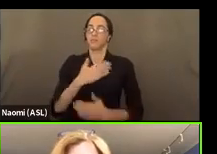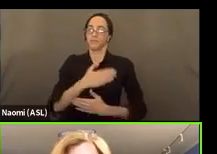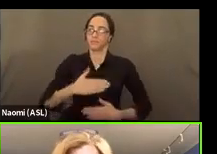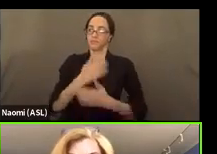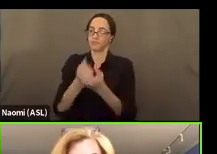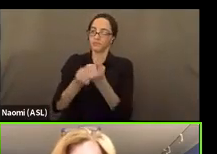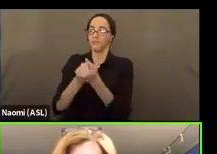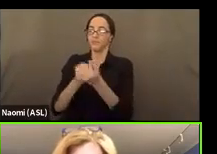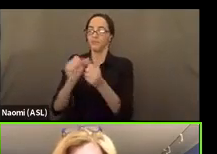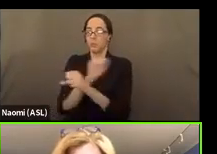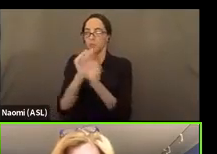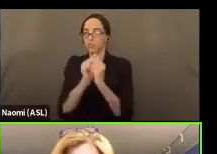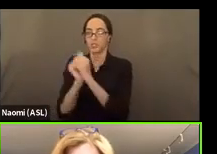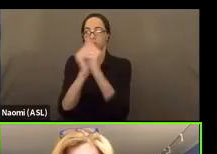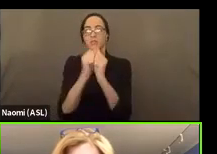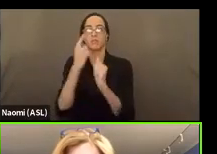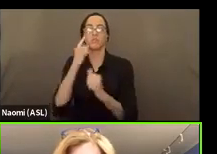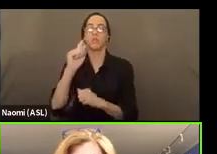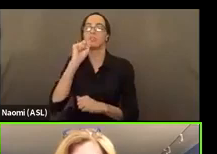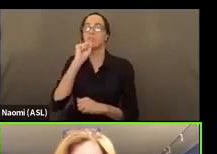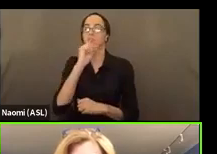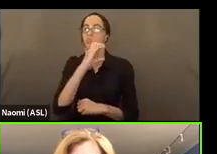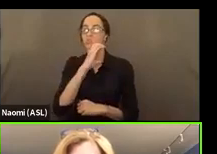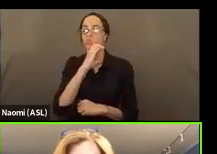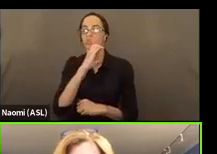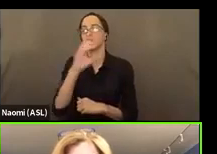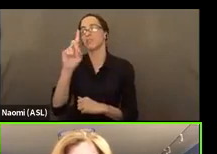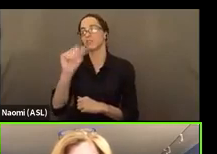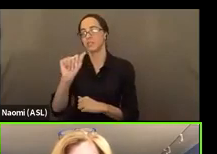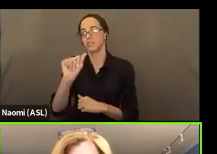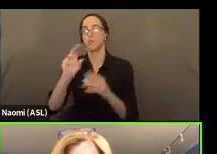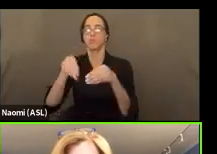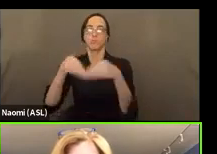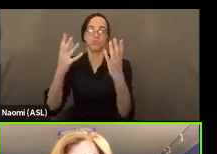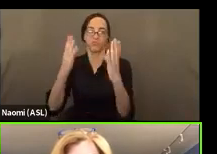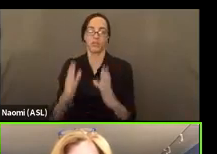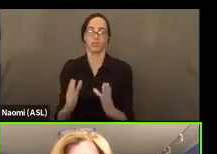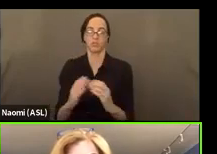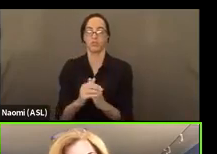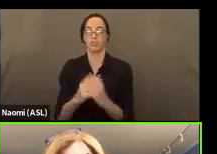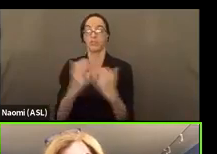and disabled providers as well so here is paul dunaway and he's going to have a few minutes